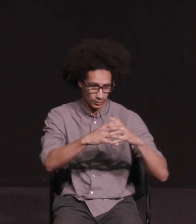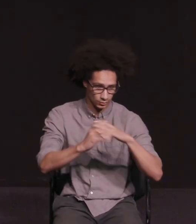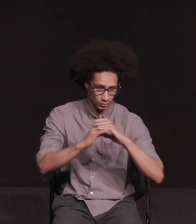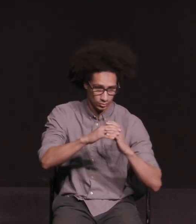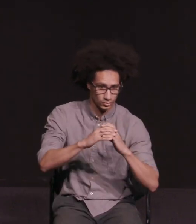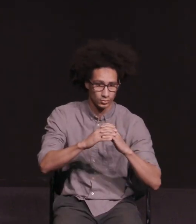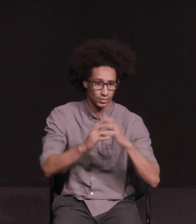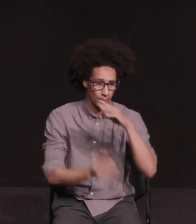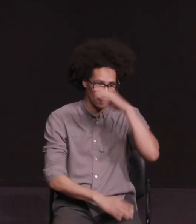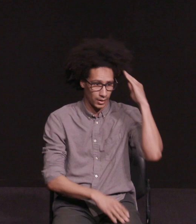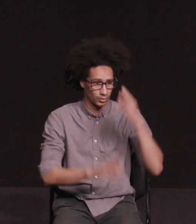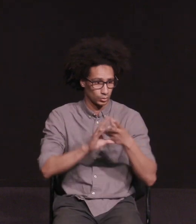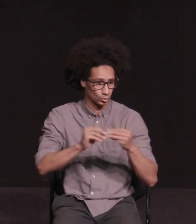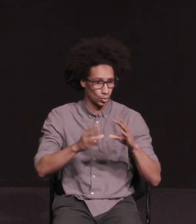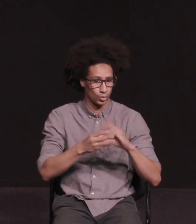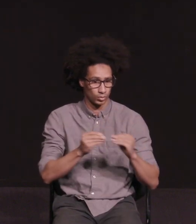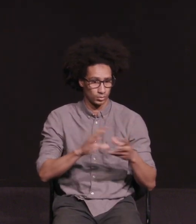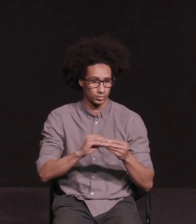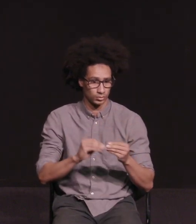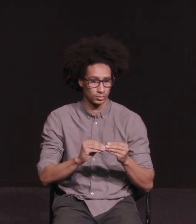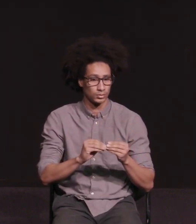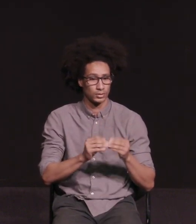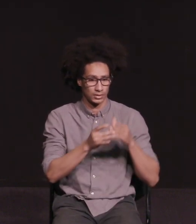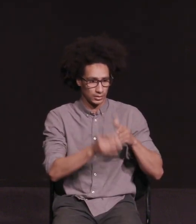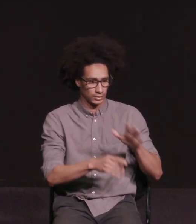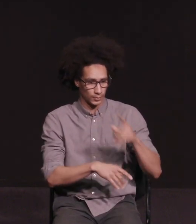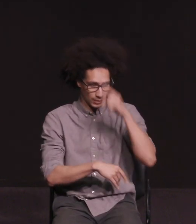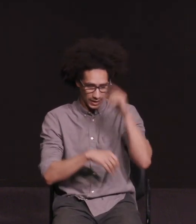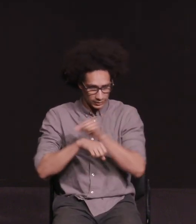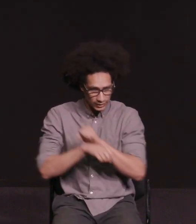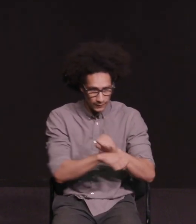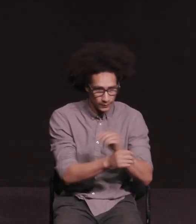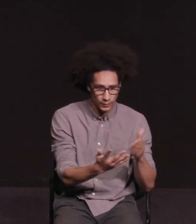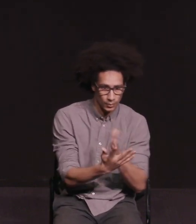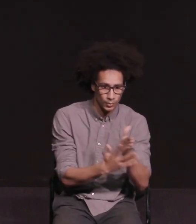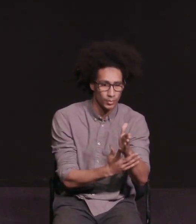slavery, white supremacy, decades of book-banning,